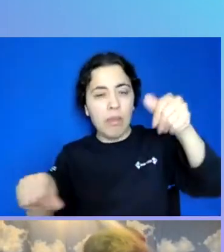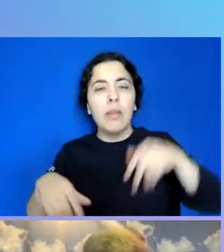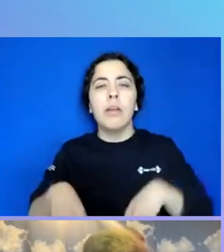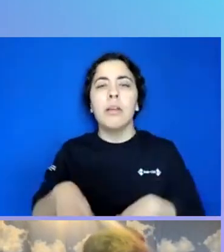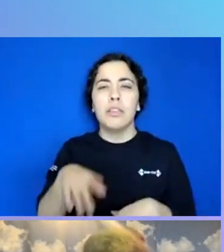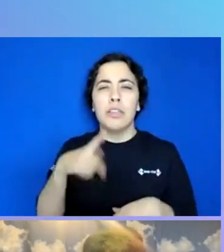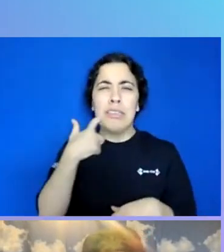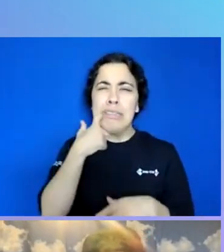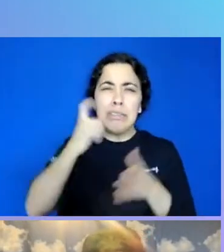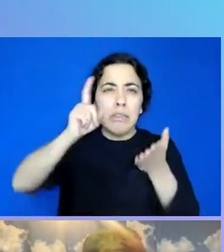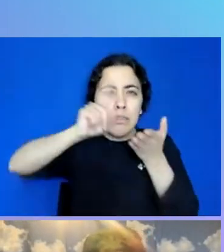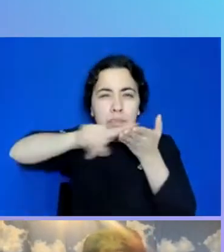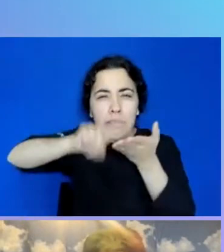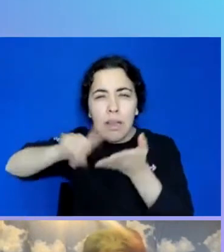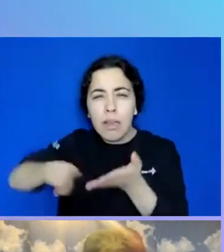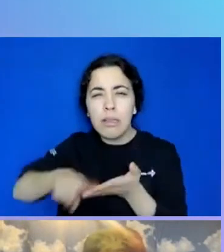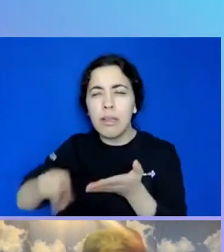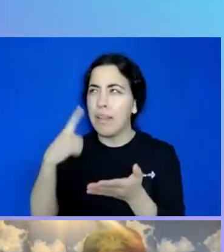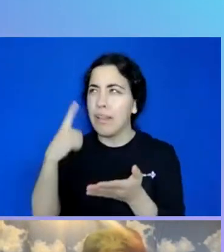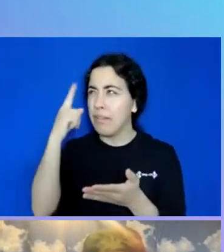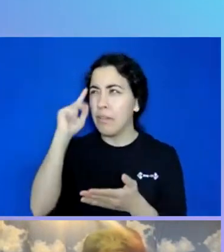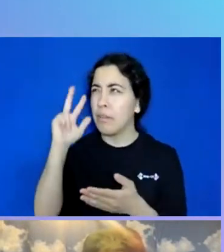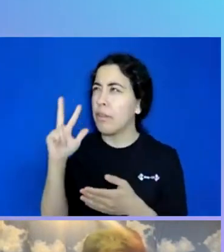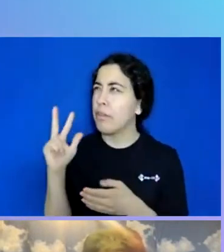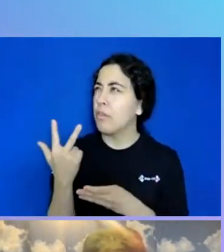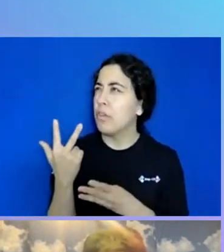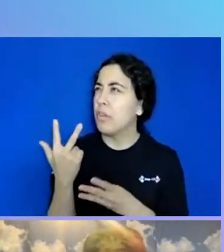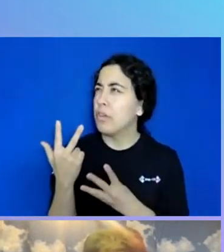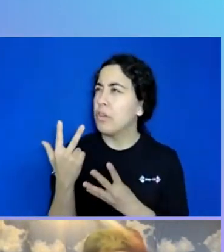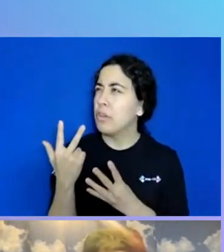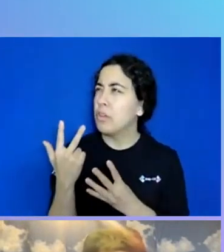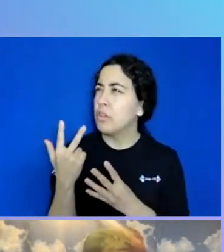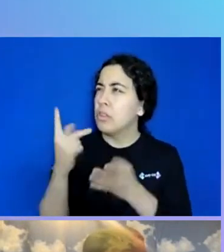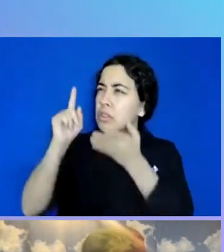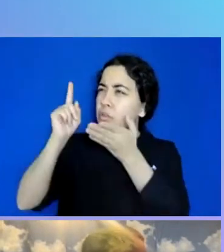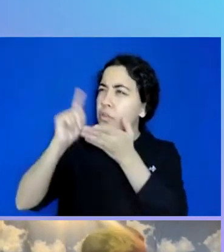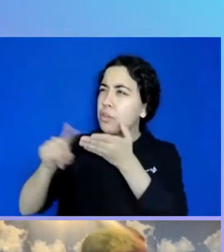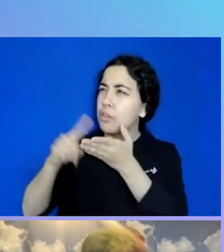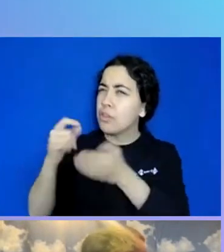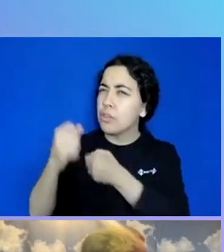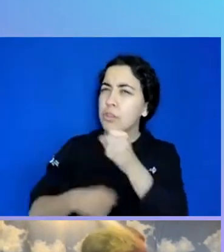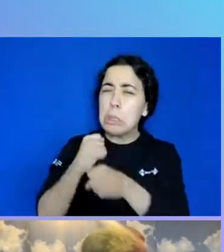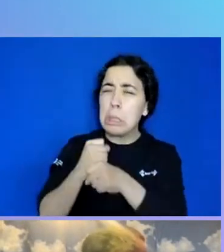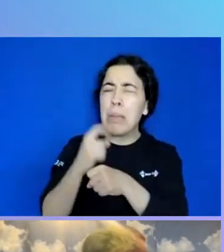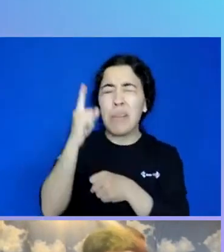just came out in, I believe it